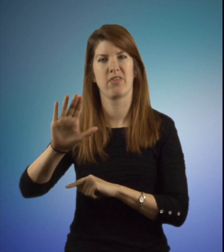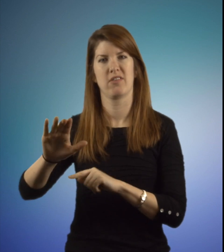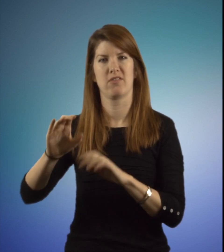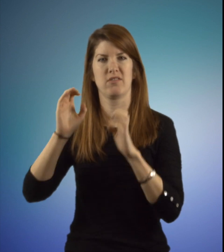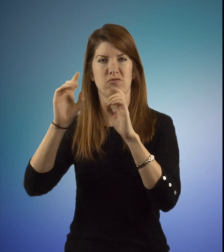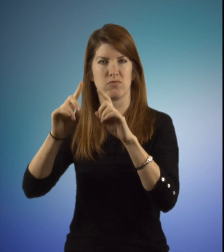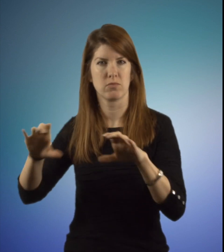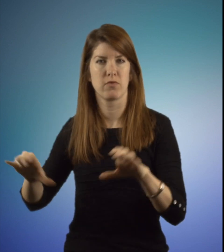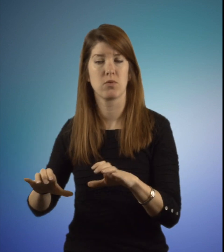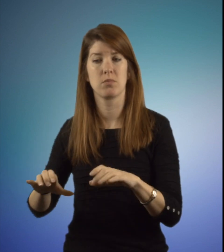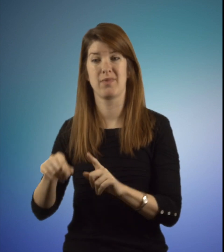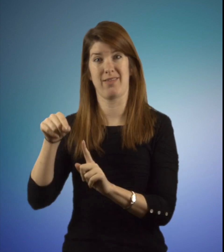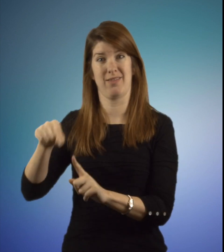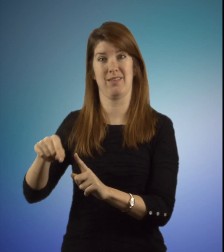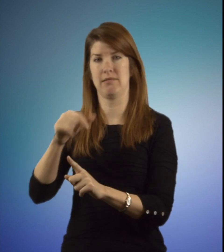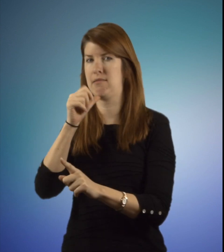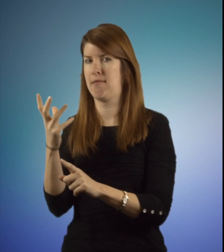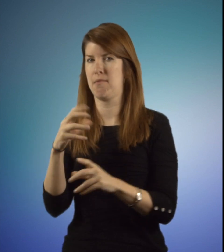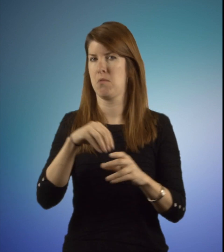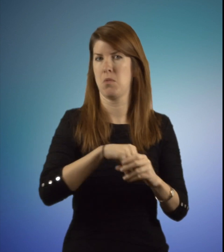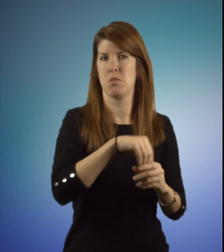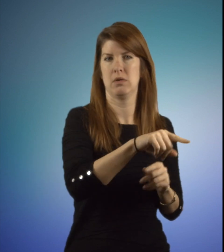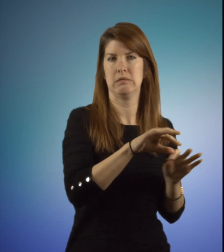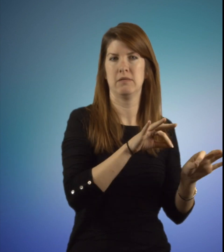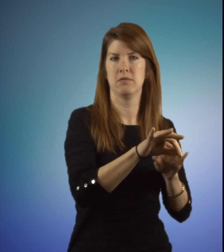It's also not included in the definition of deafness.